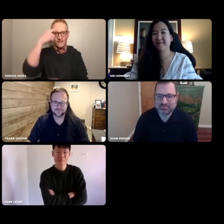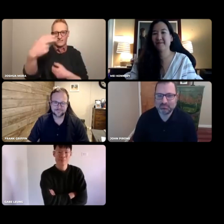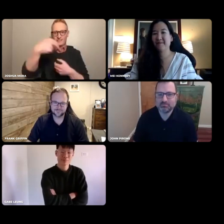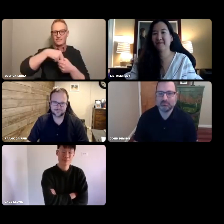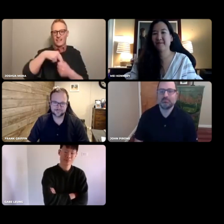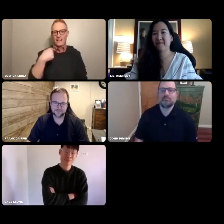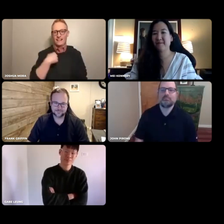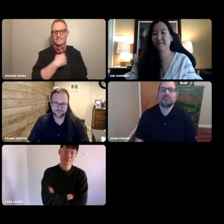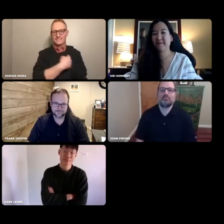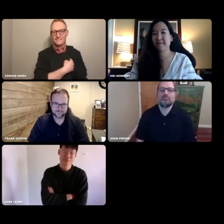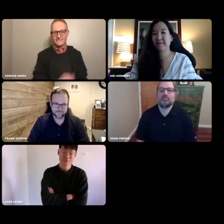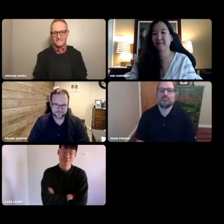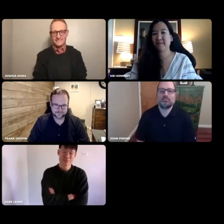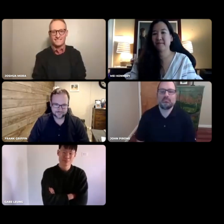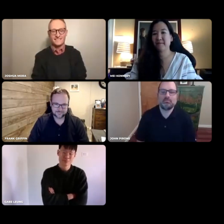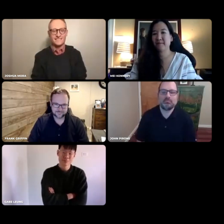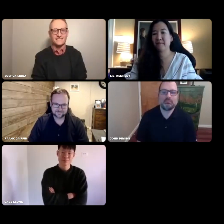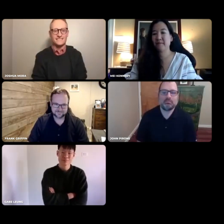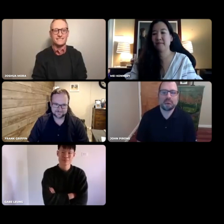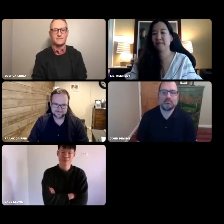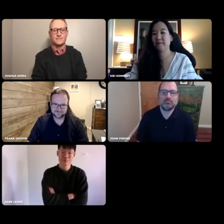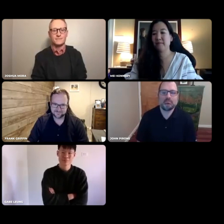Yes. Thank you all for being here tonight.